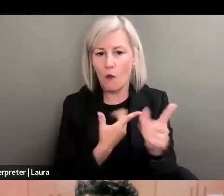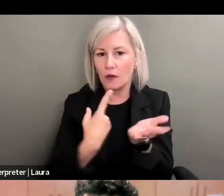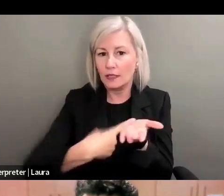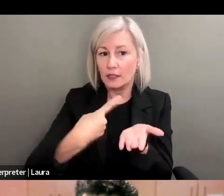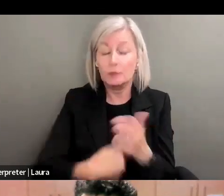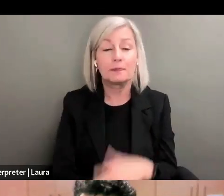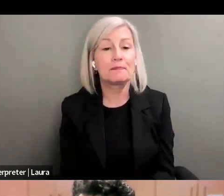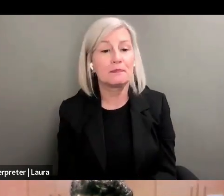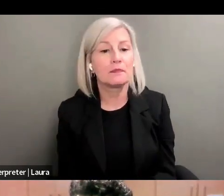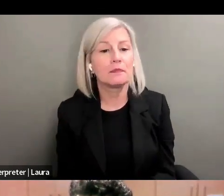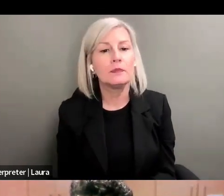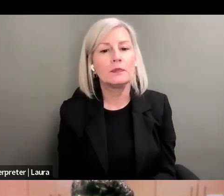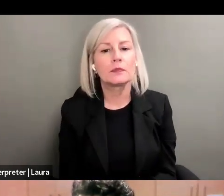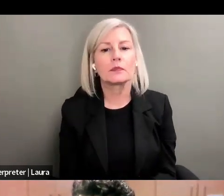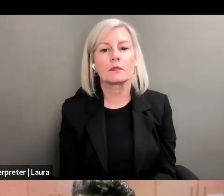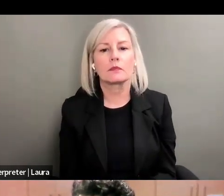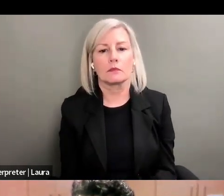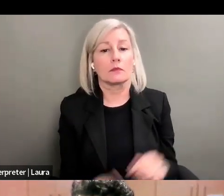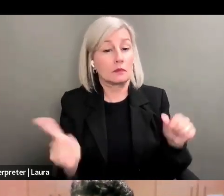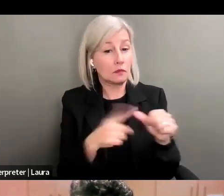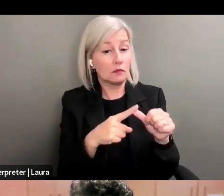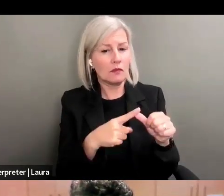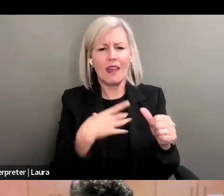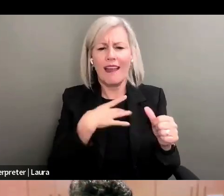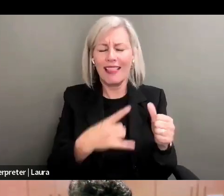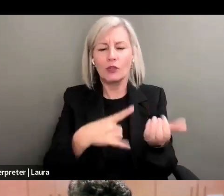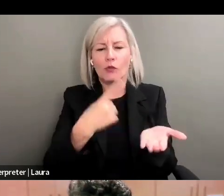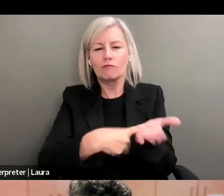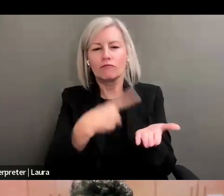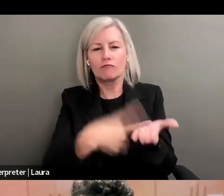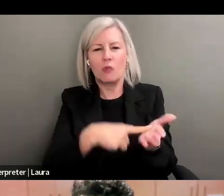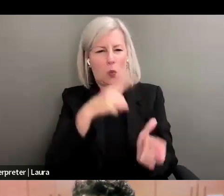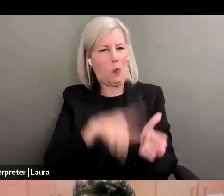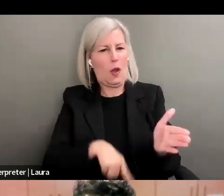So you know I first like to talk about like what really is functional listening, right?